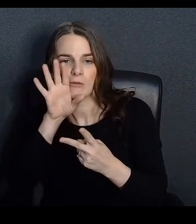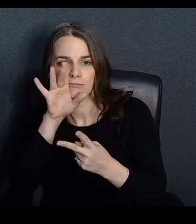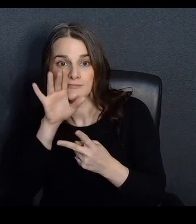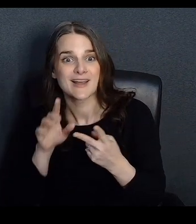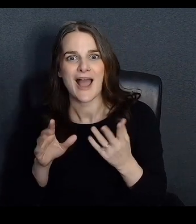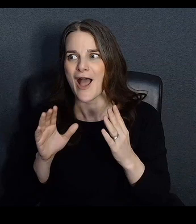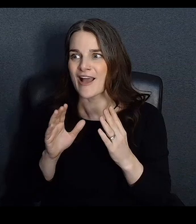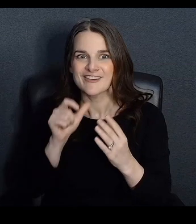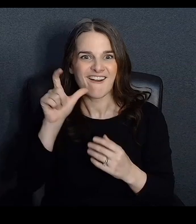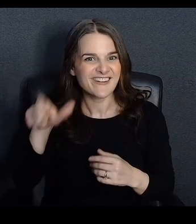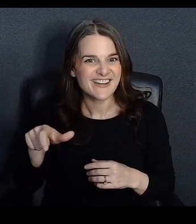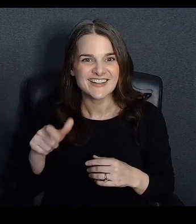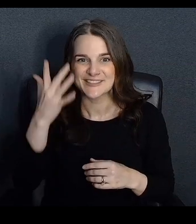without any smartphone or wifi needed.